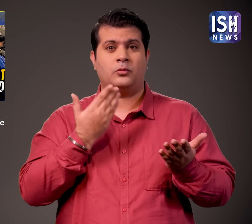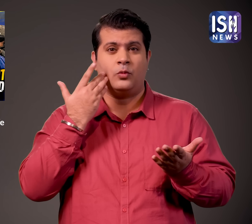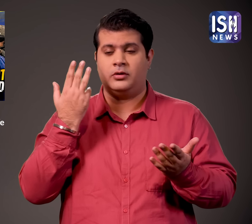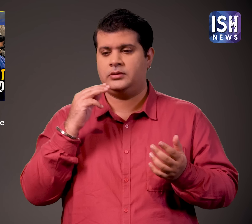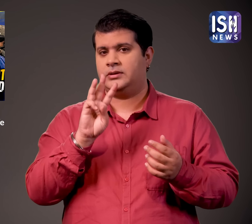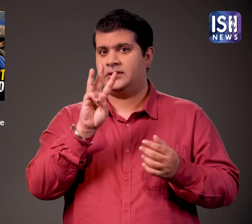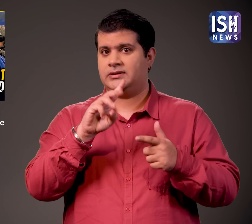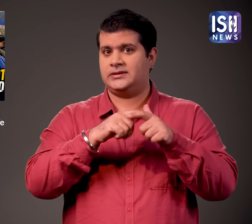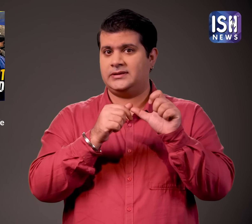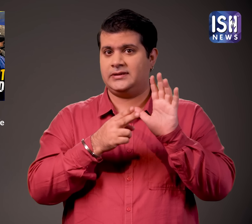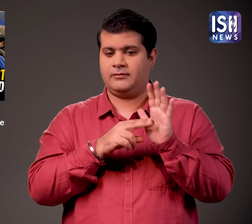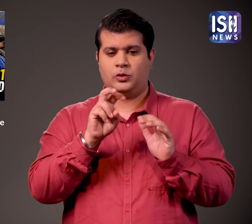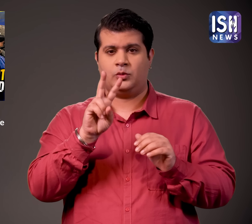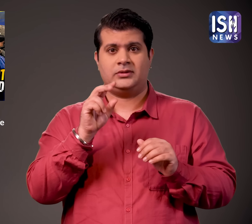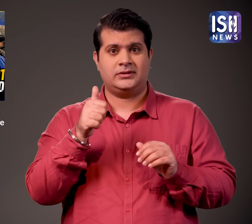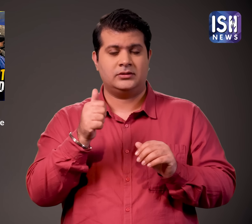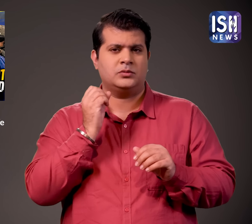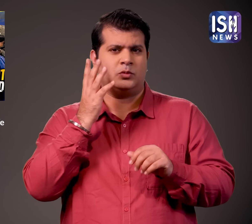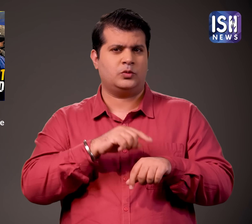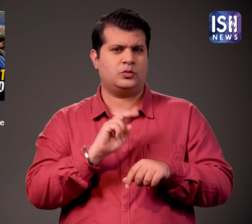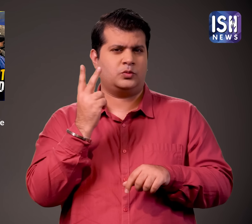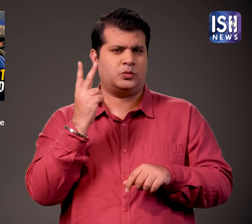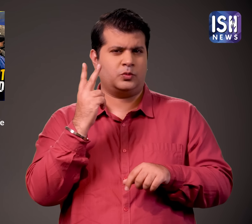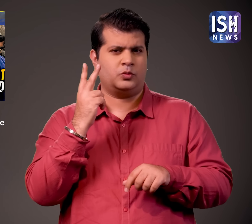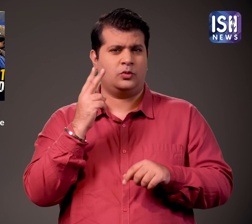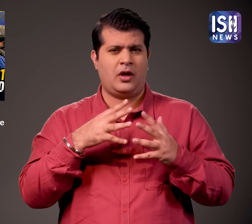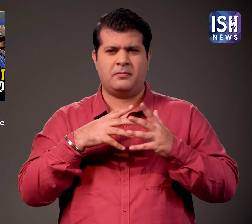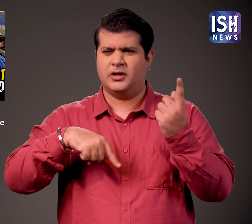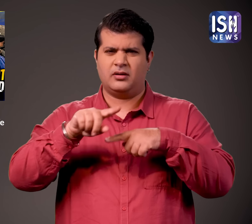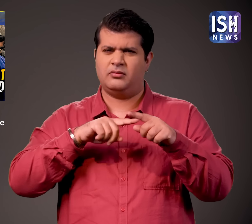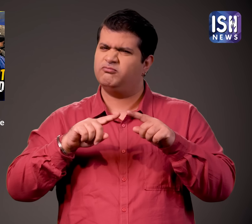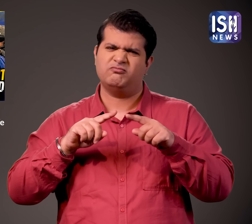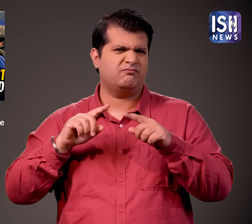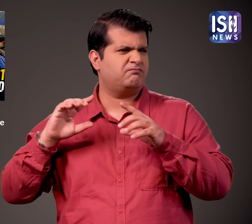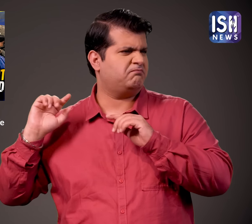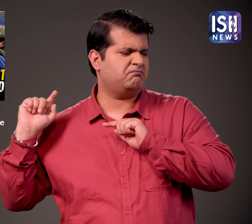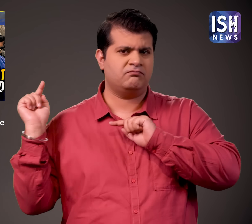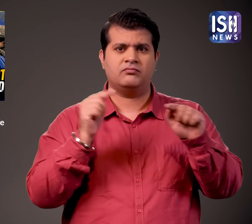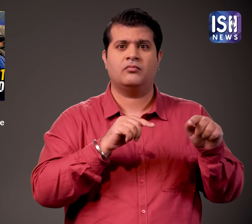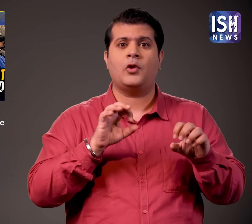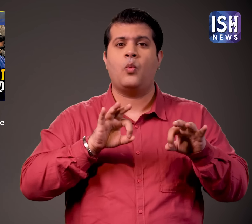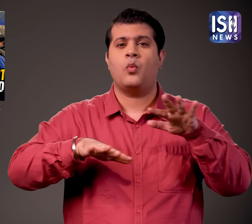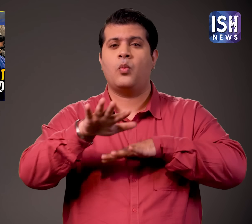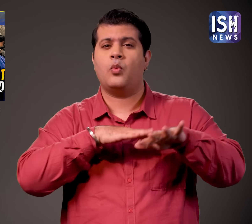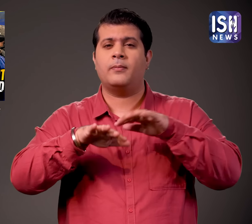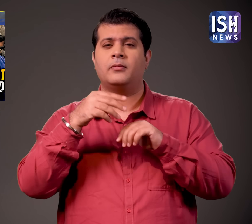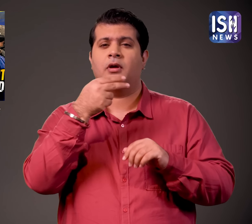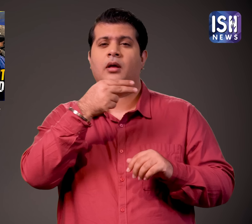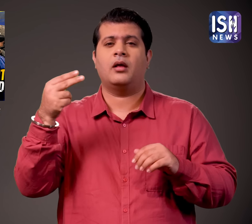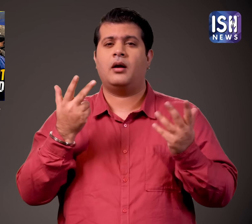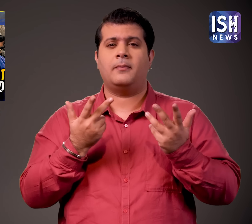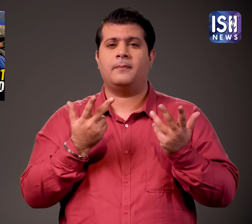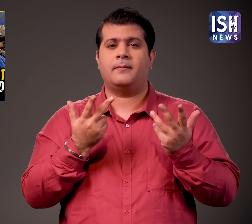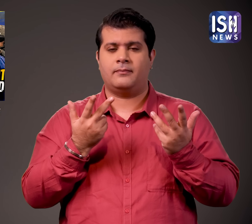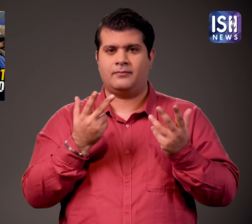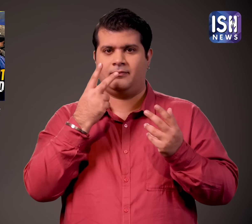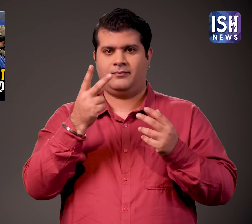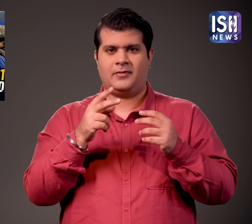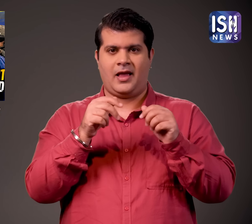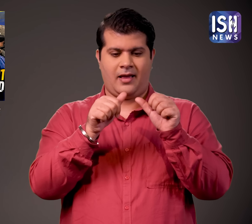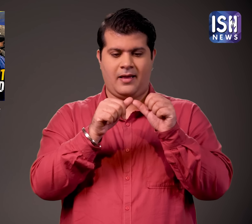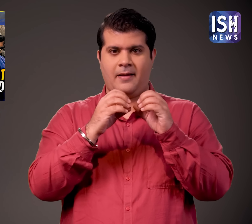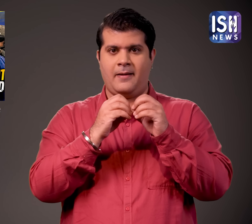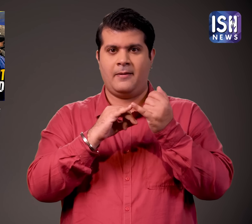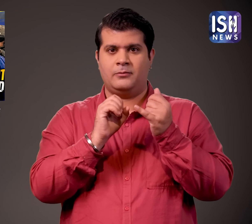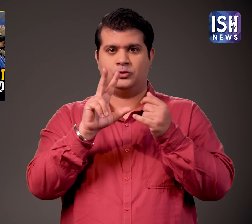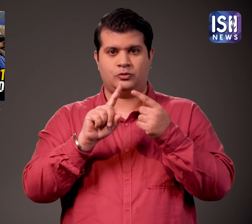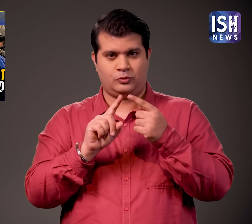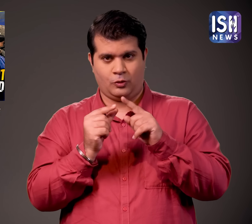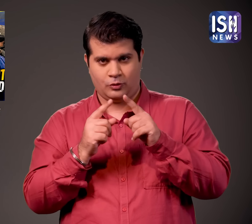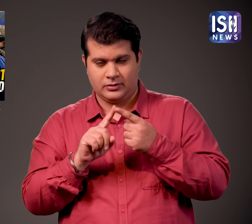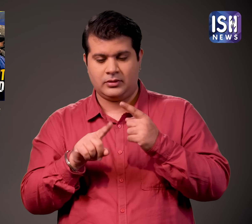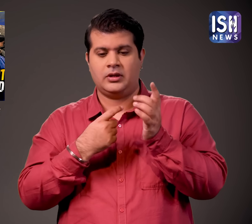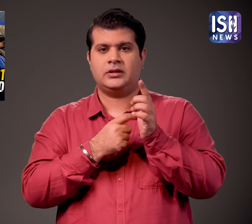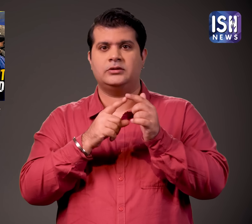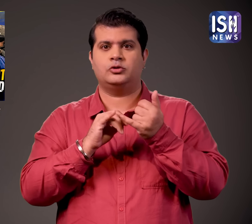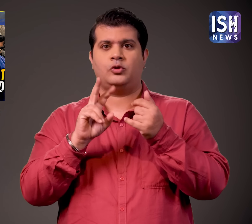On 3 January 2026, at 2 a.m., the U.S. launched an operation called ‘Operation Absolute Resolve’.